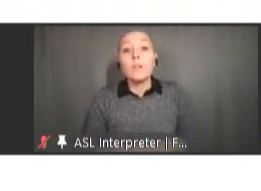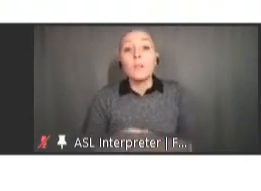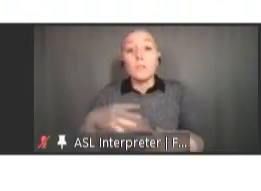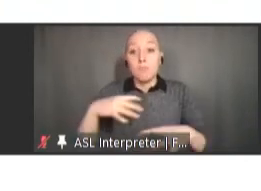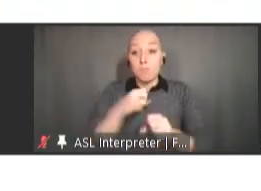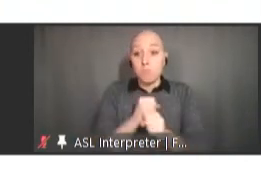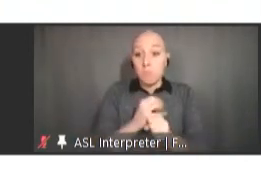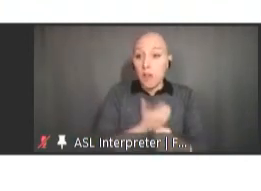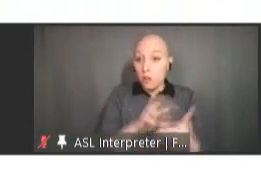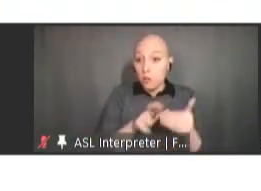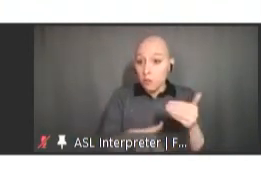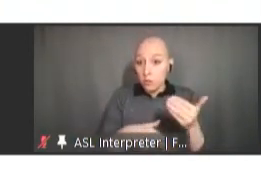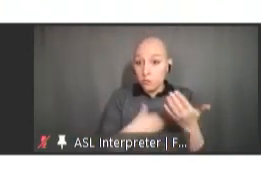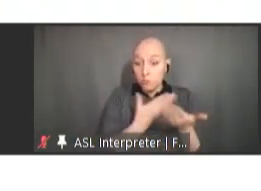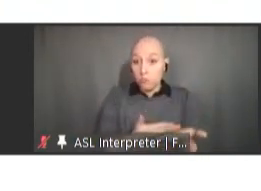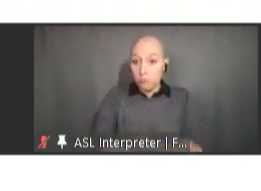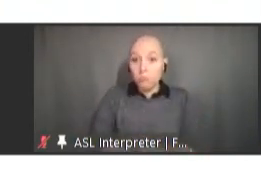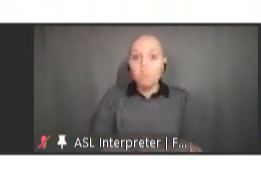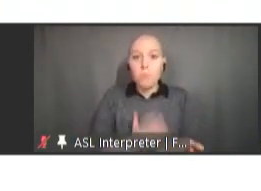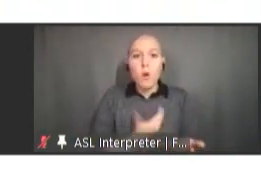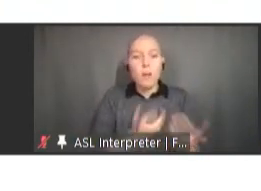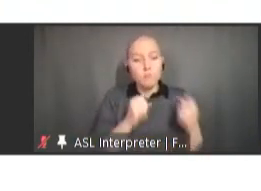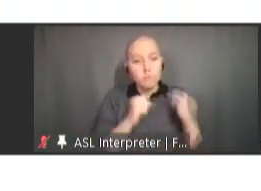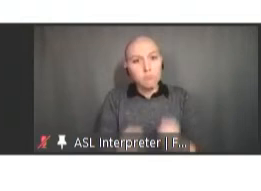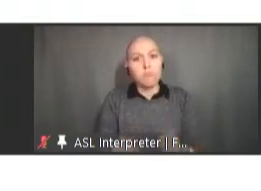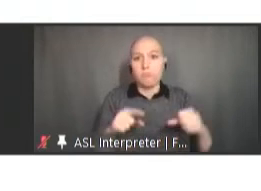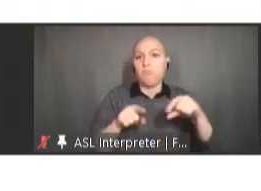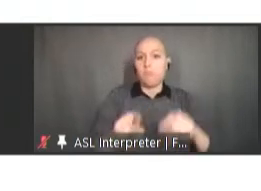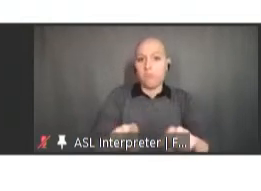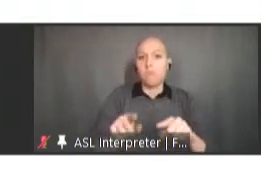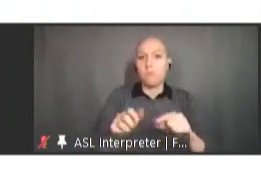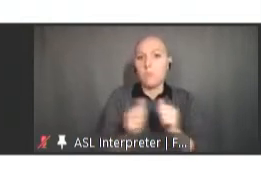between vaccine efficacy and antibody titers at both four-week post-dose one